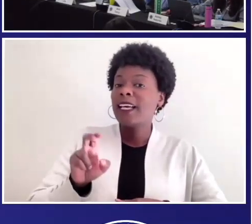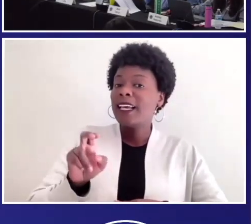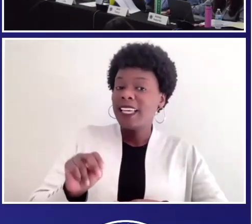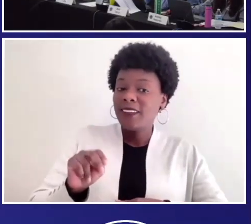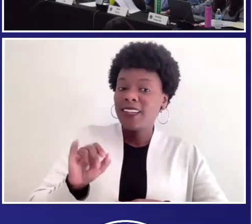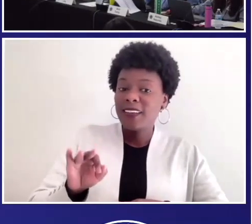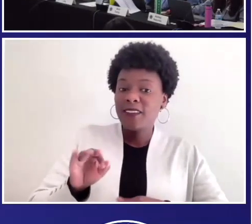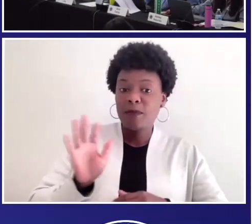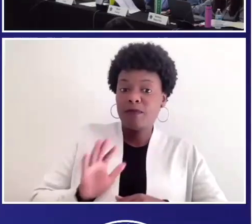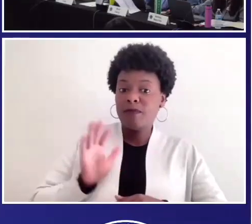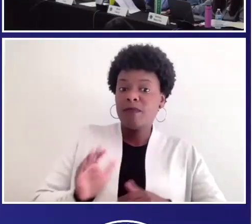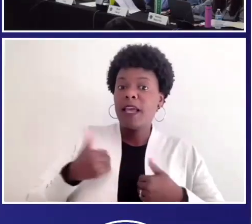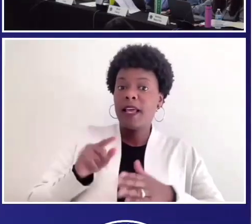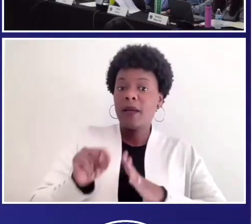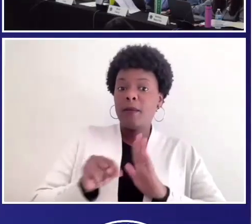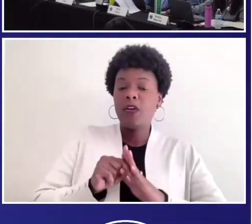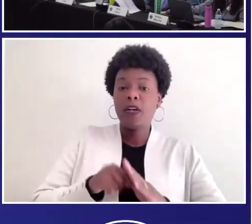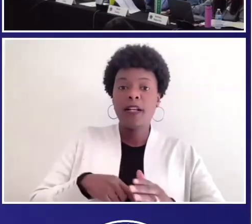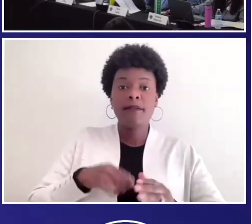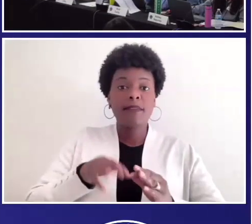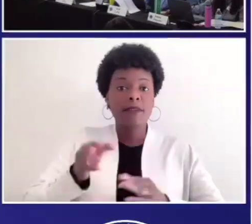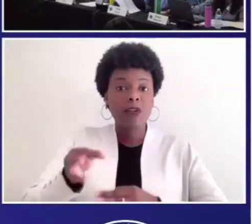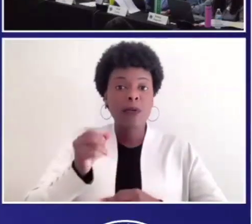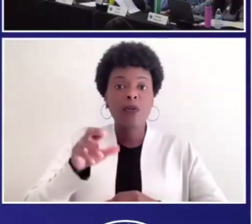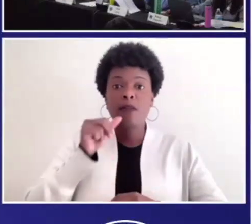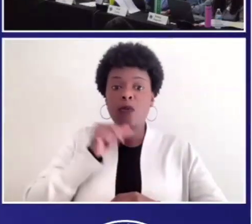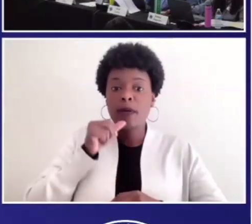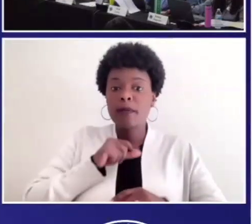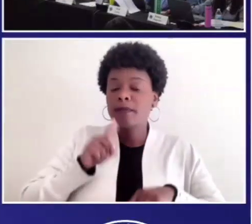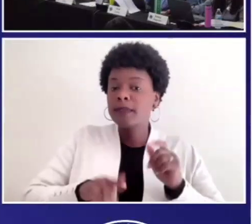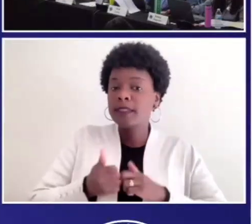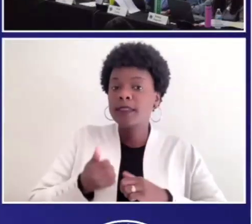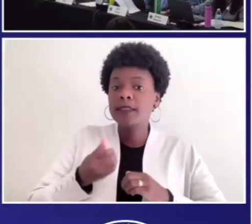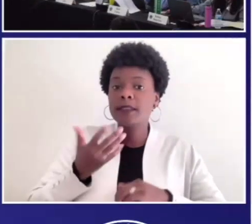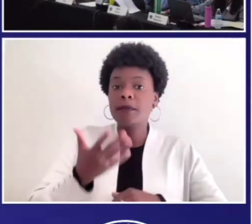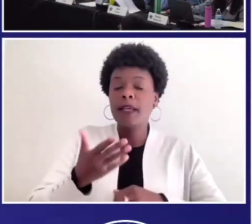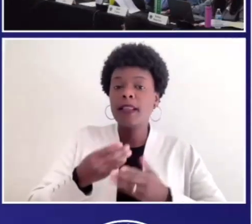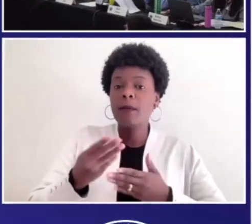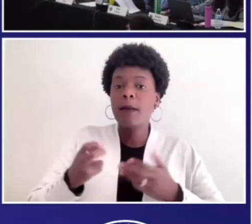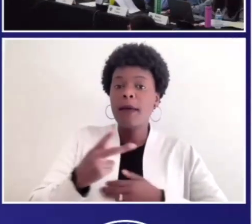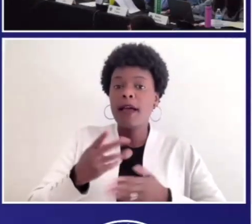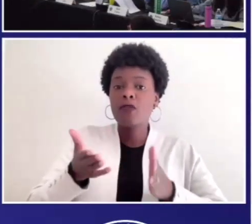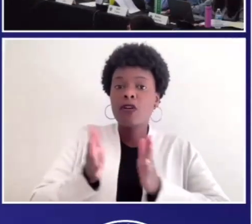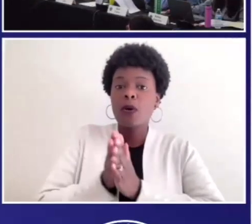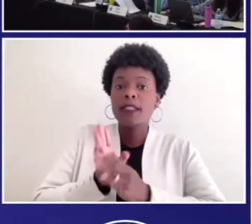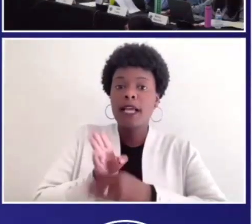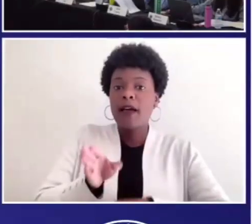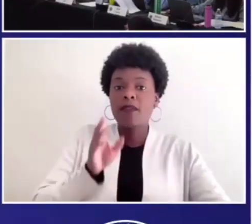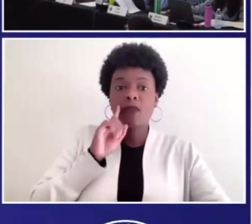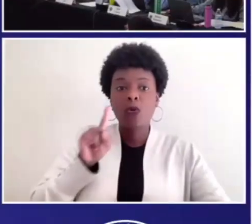or forbearance, they would not be able to submit a buyback request after that date for their 120 months.